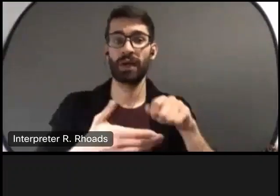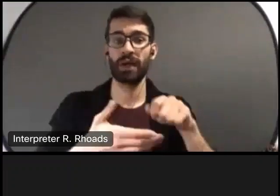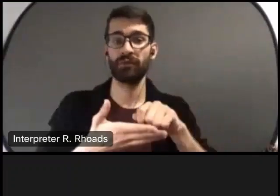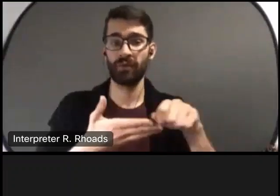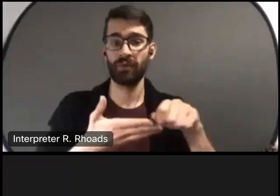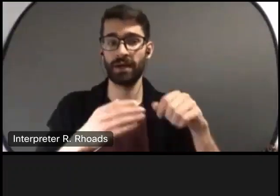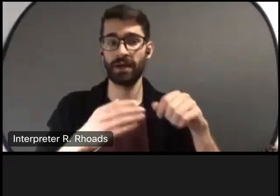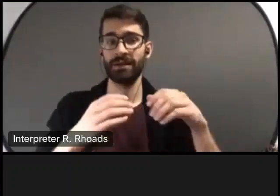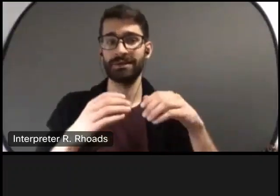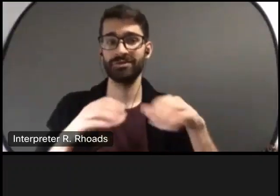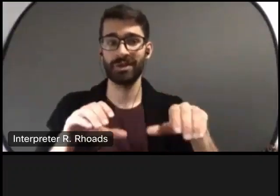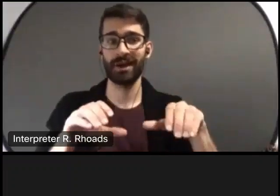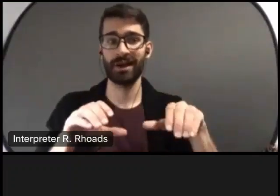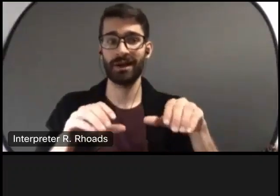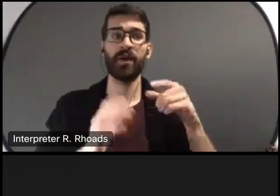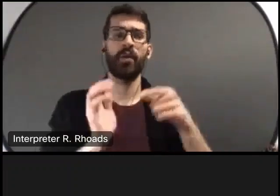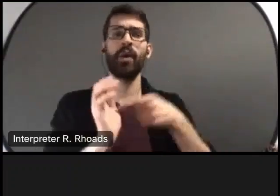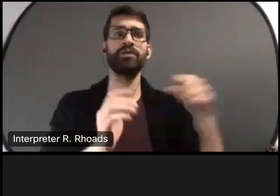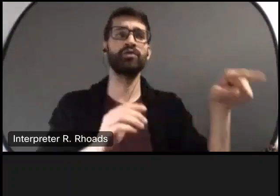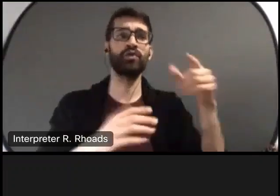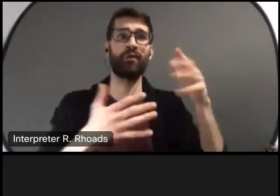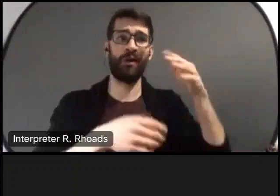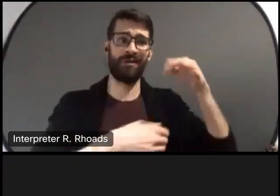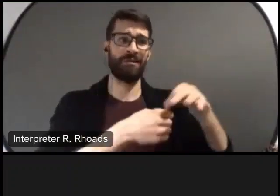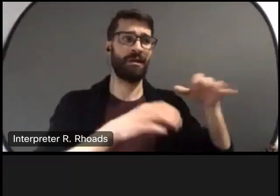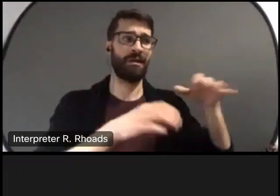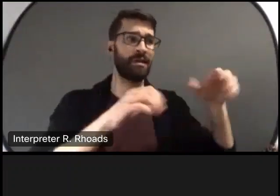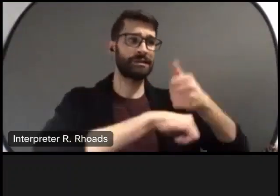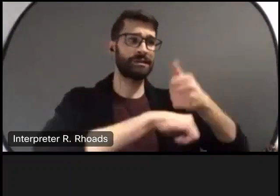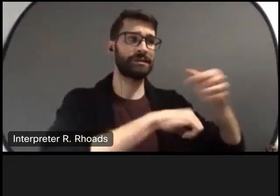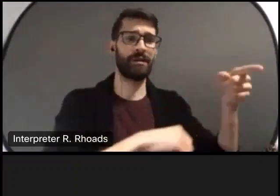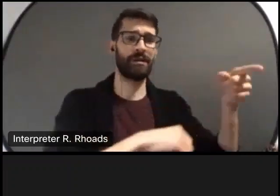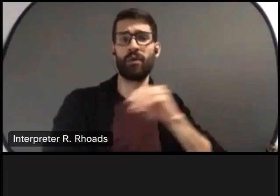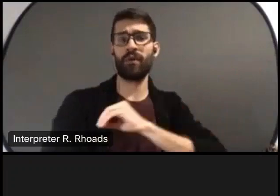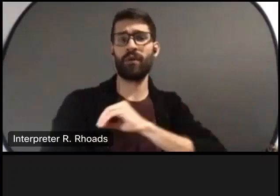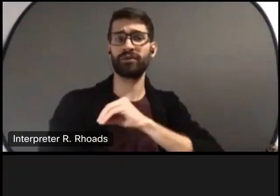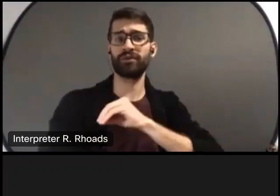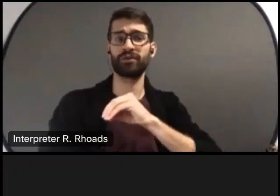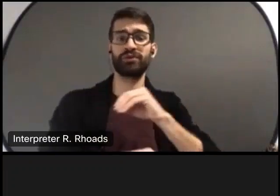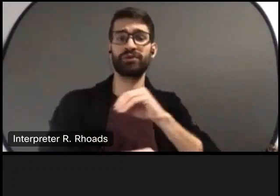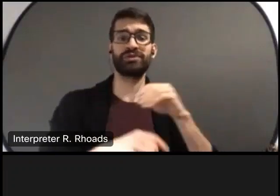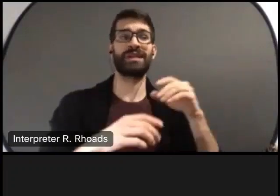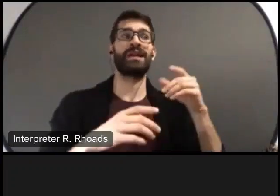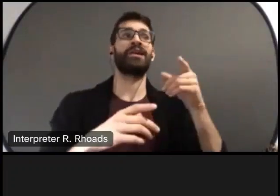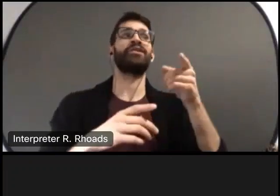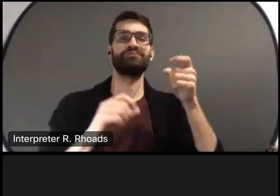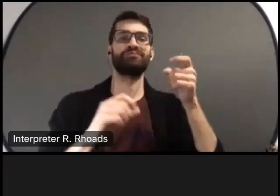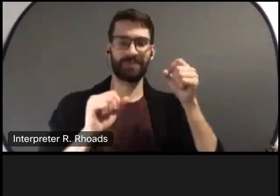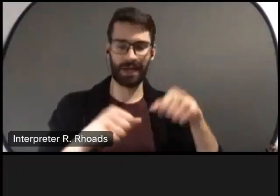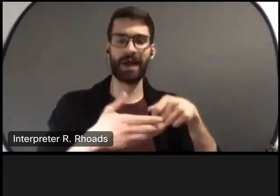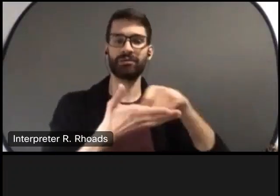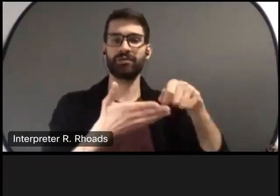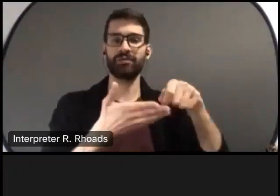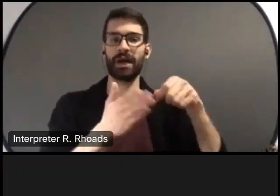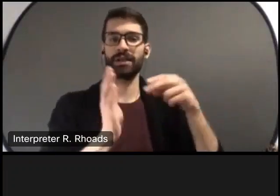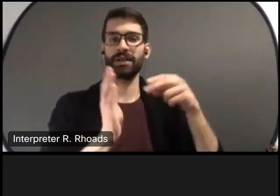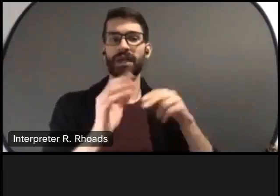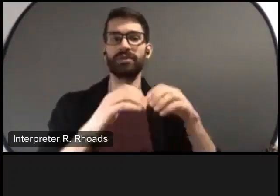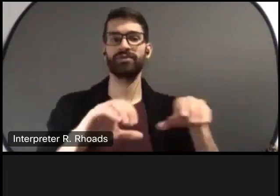you've elected officers. You're able to write a check for the Security Fund. (Campbell) Yeah, Ms. Dickerson, I'm sorry. I don't mean to interrupt but I just want to make